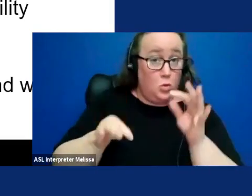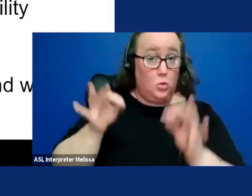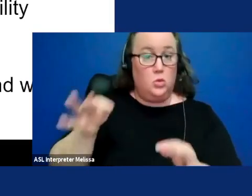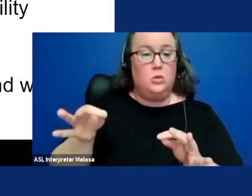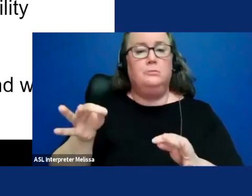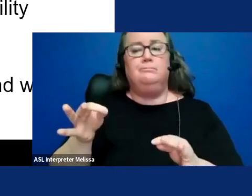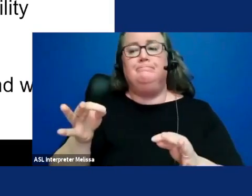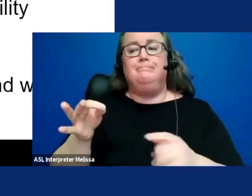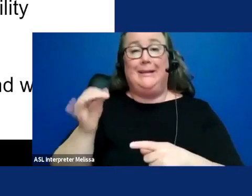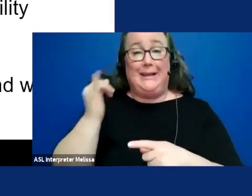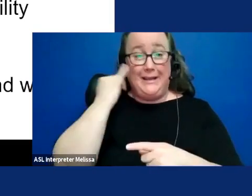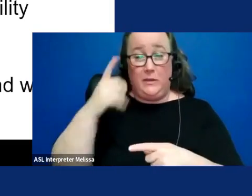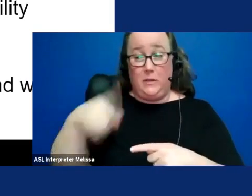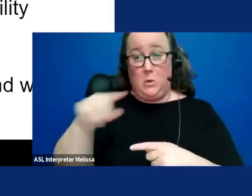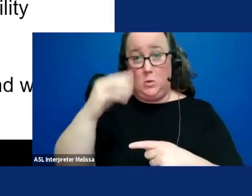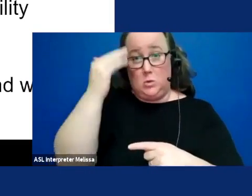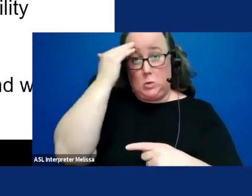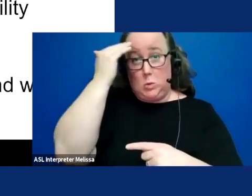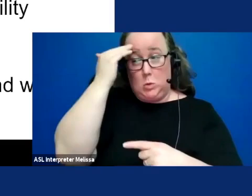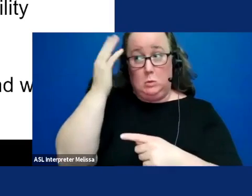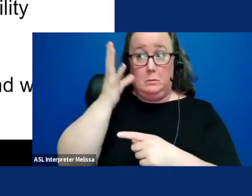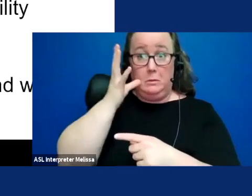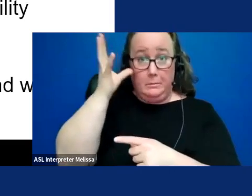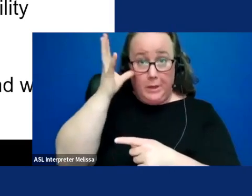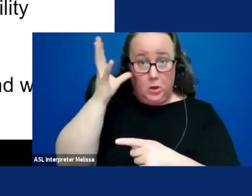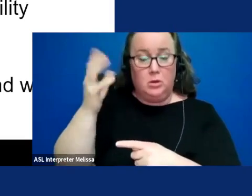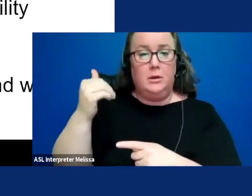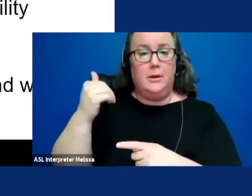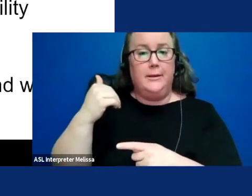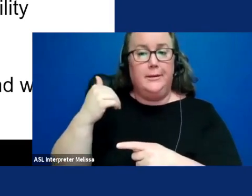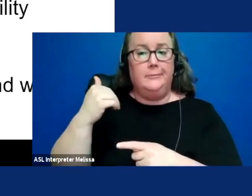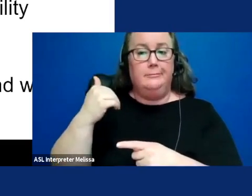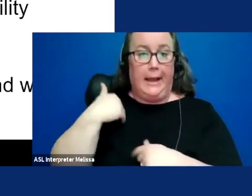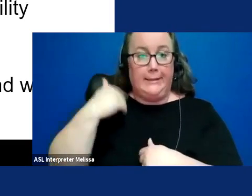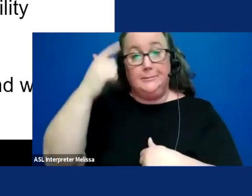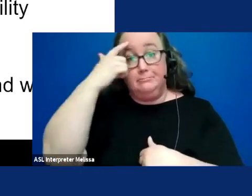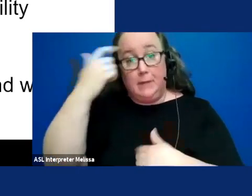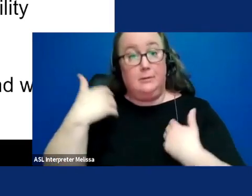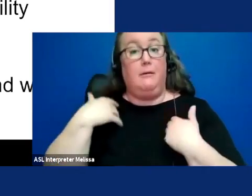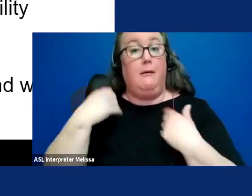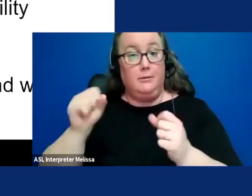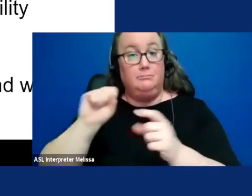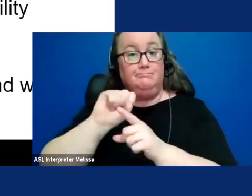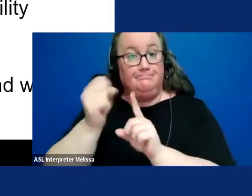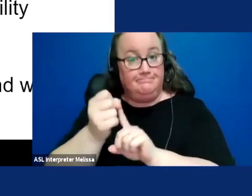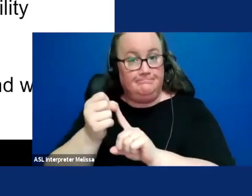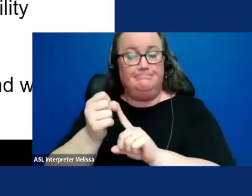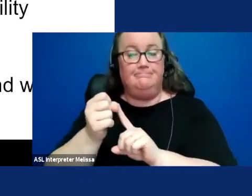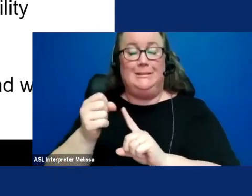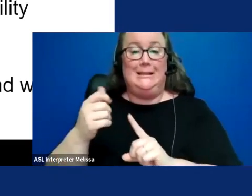have some sort of, you know, usually mental health condition, they often acknowledge that they don't know enough,